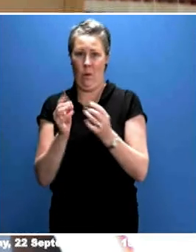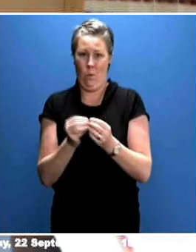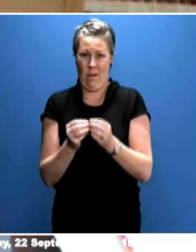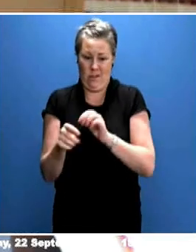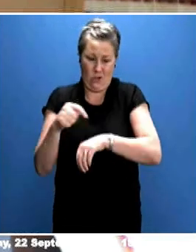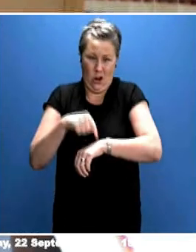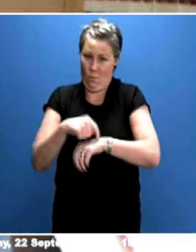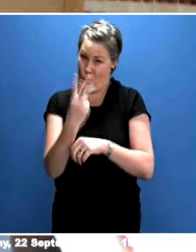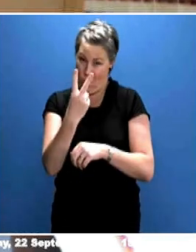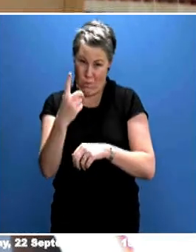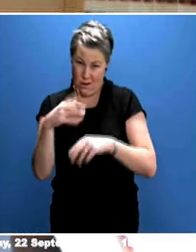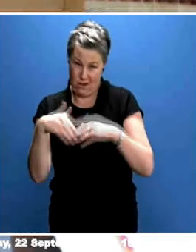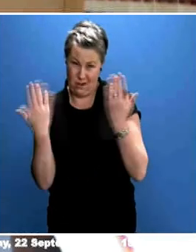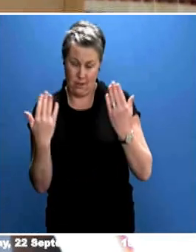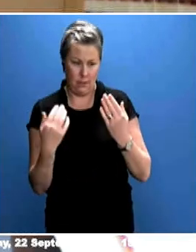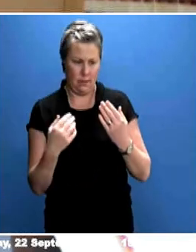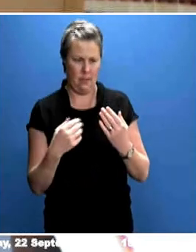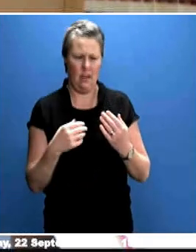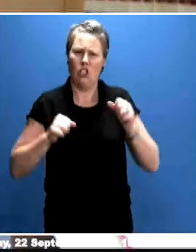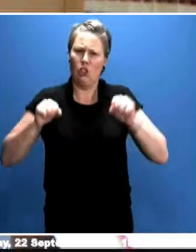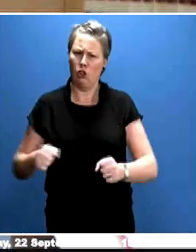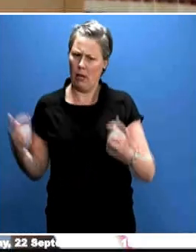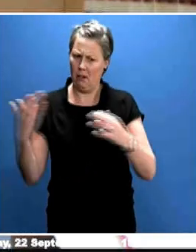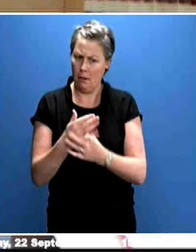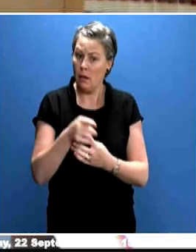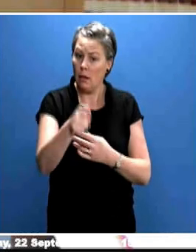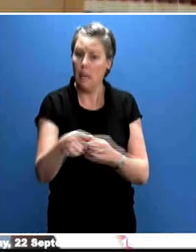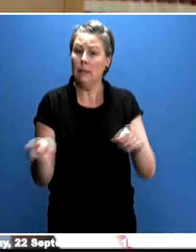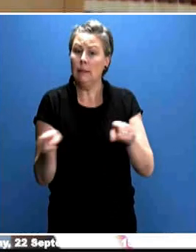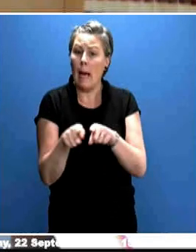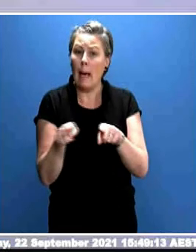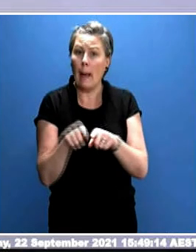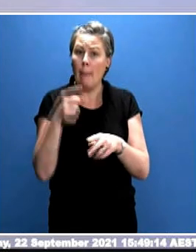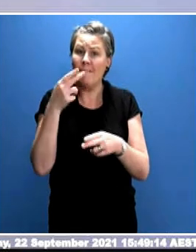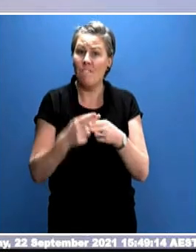Do these same issues arise with respect to Aboriginal children from